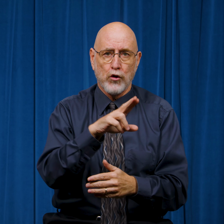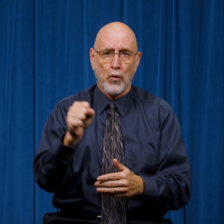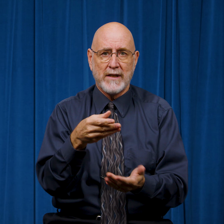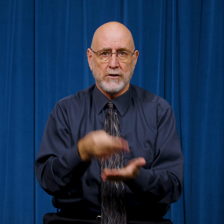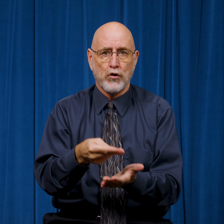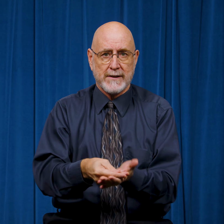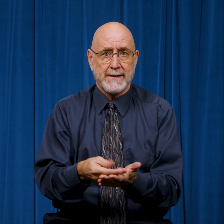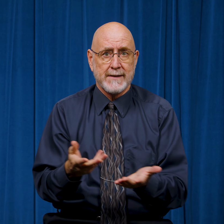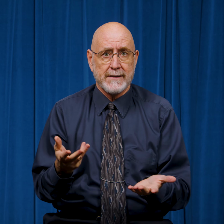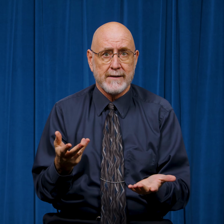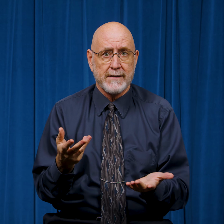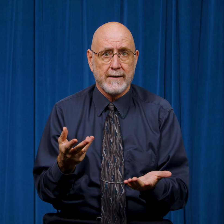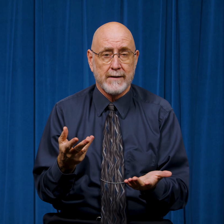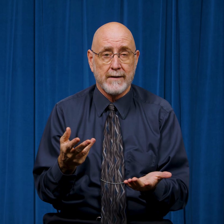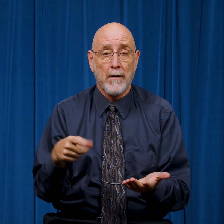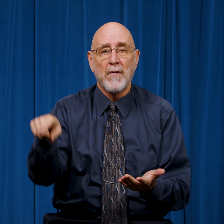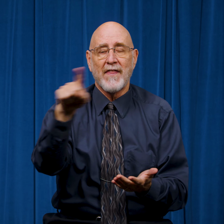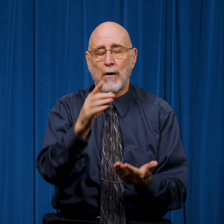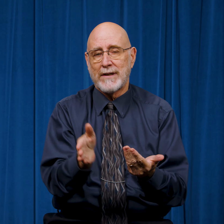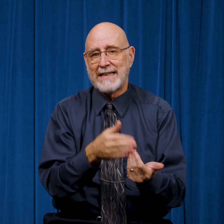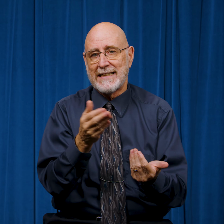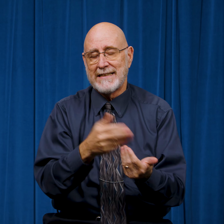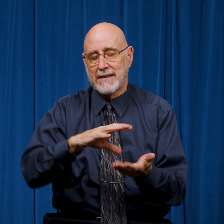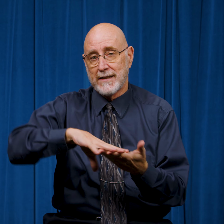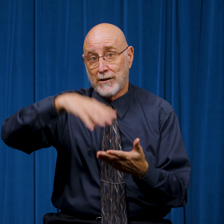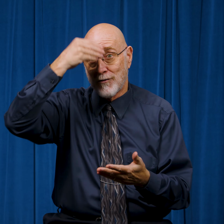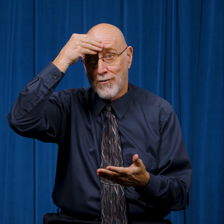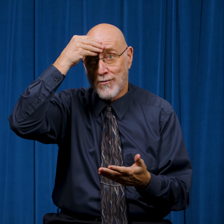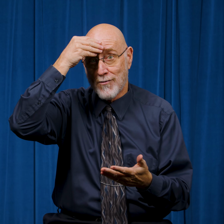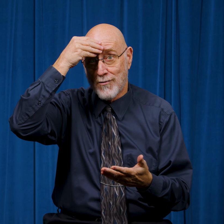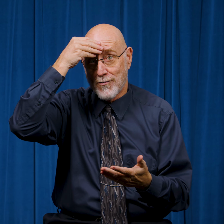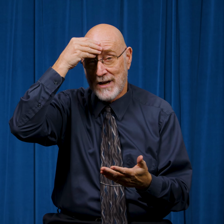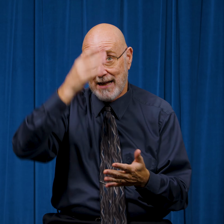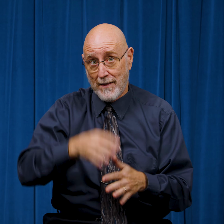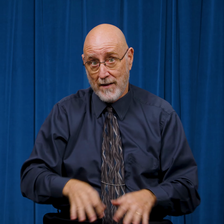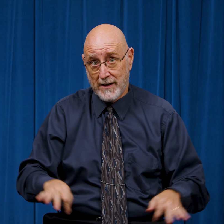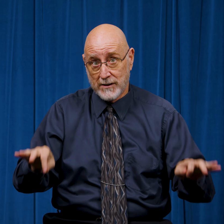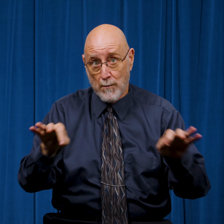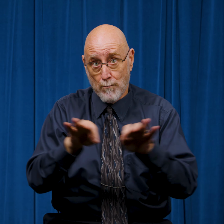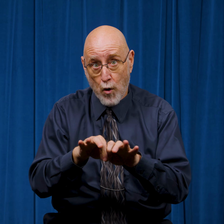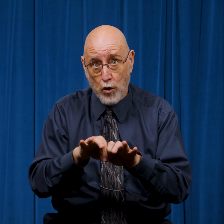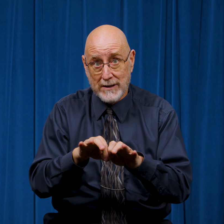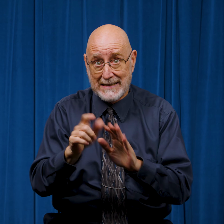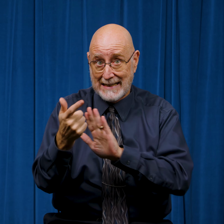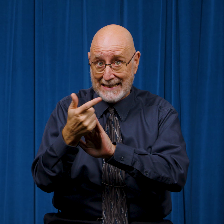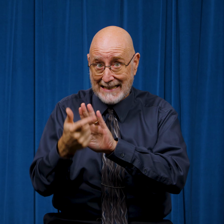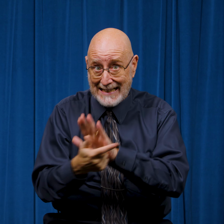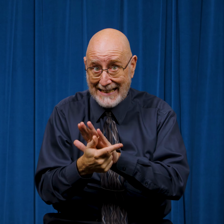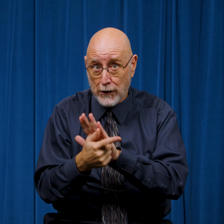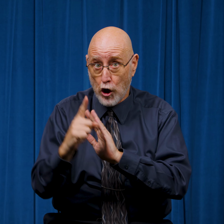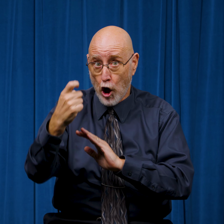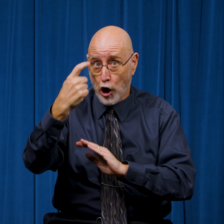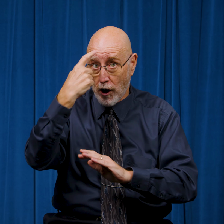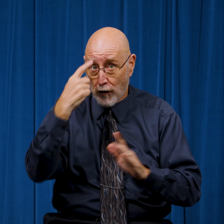but they would easily learn that in this important, legal, governmental chamber,